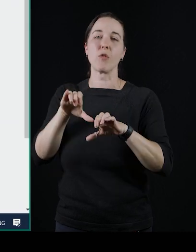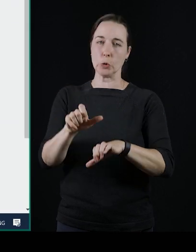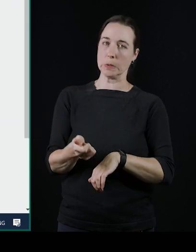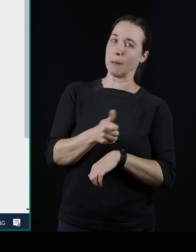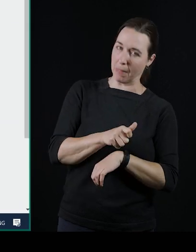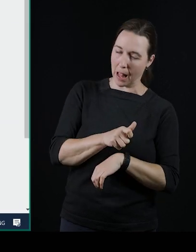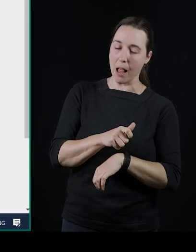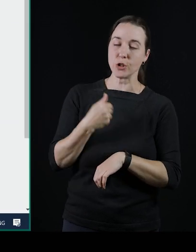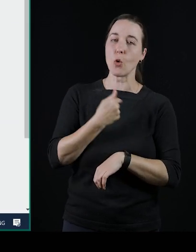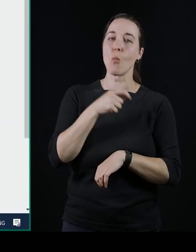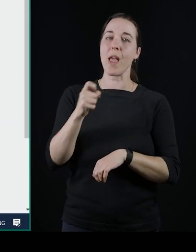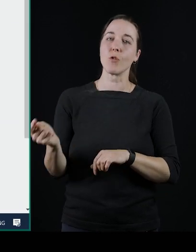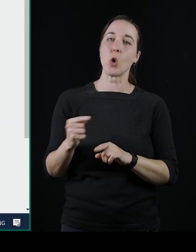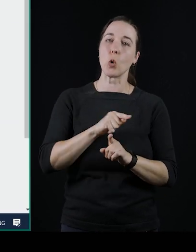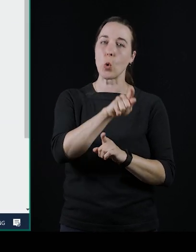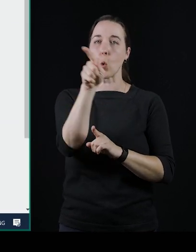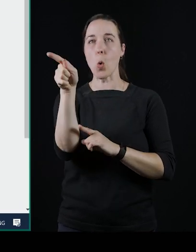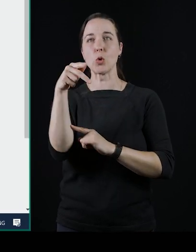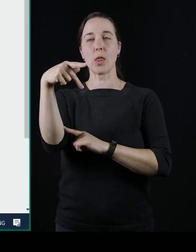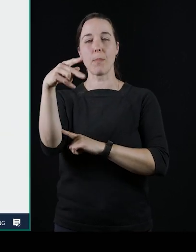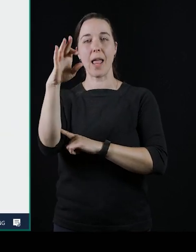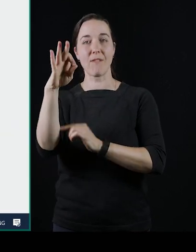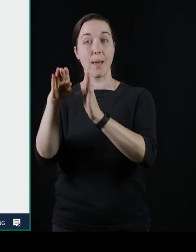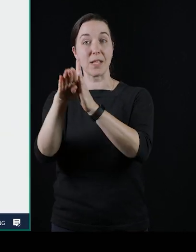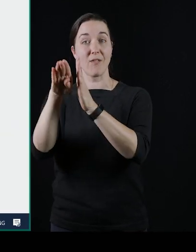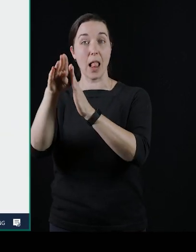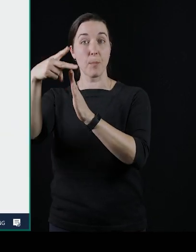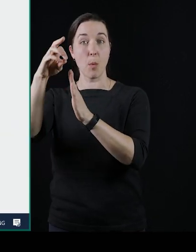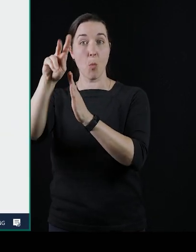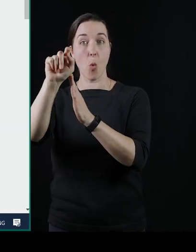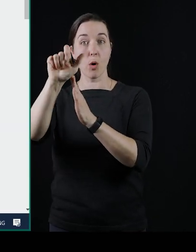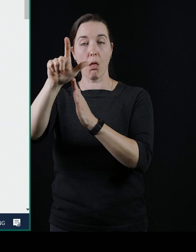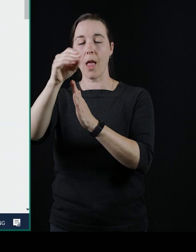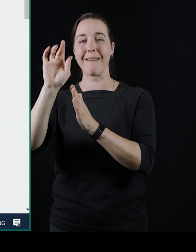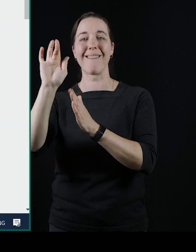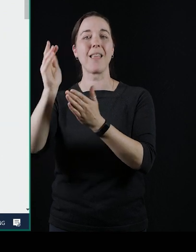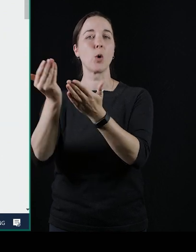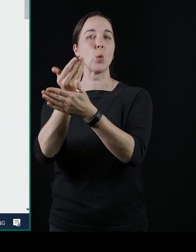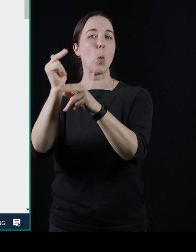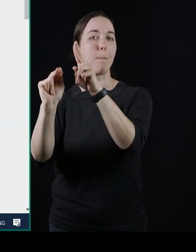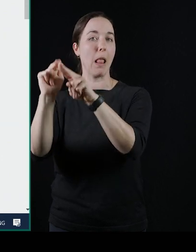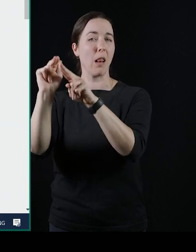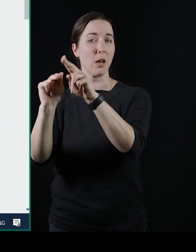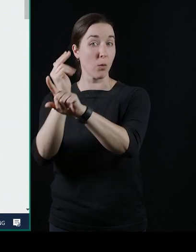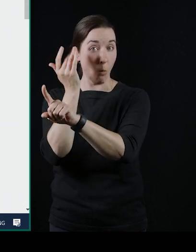We need to go to our PlayFab developer portal and click to create a new build. Why do we need do that?